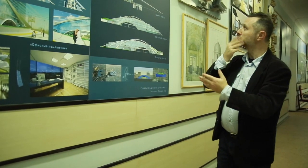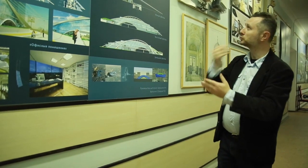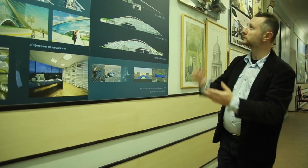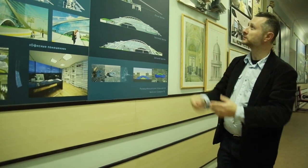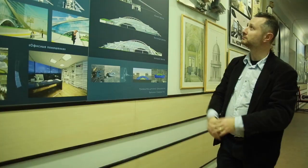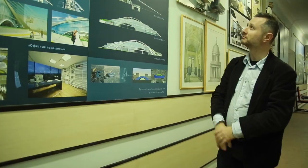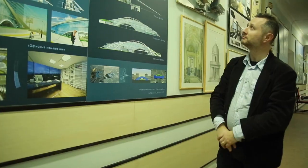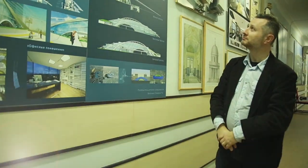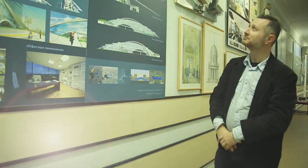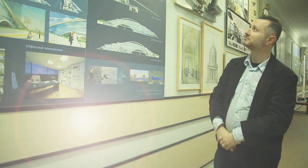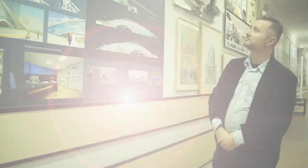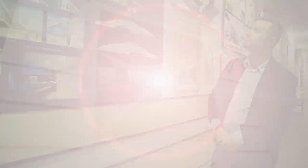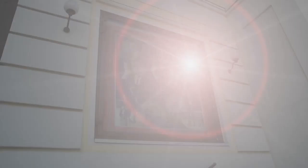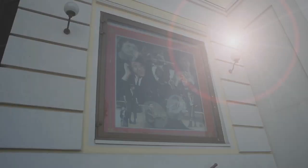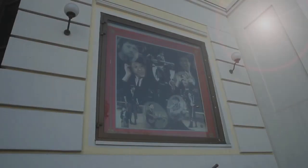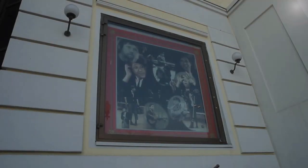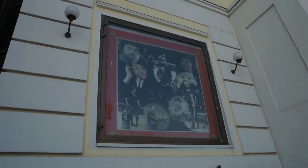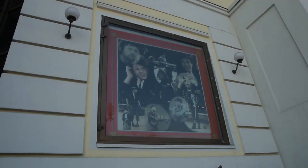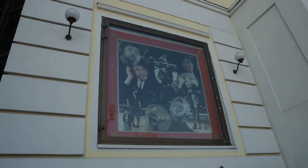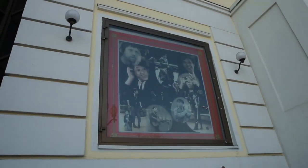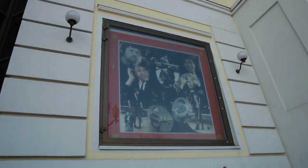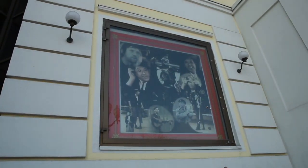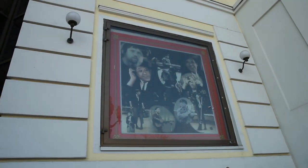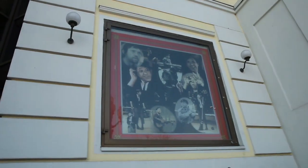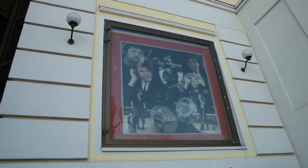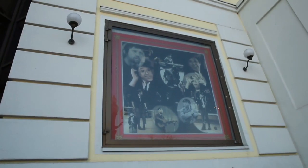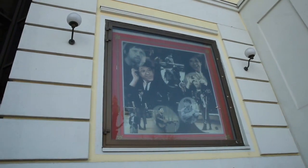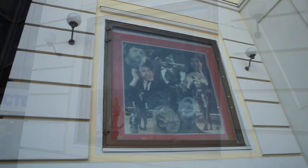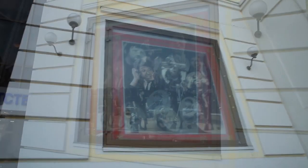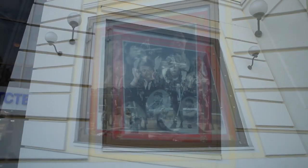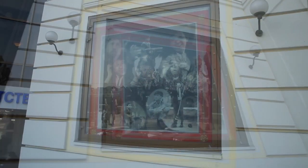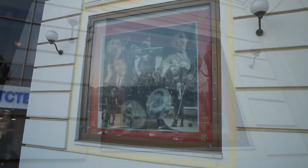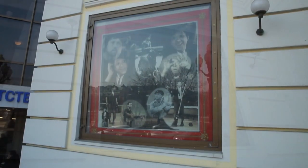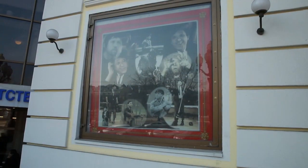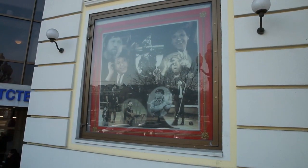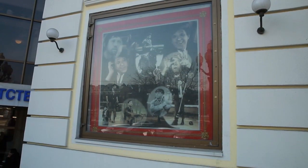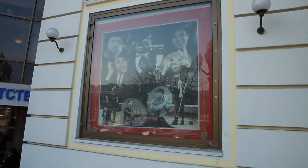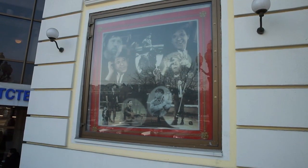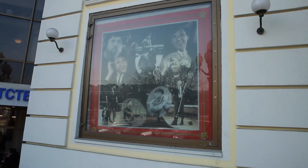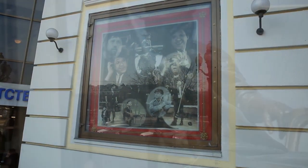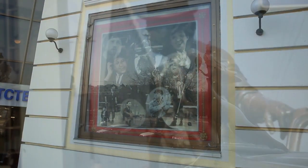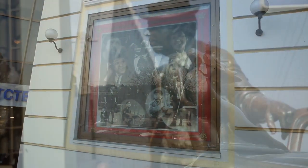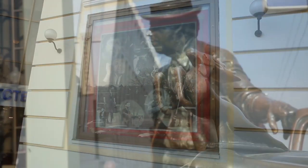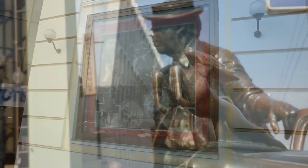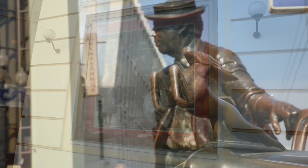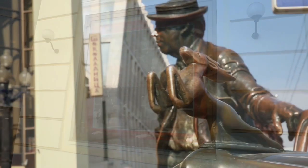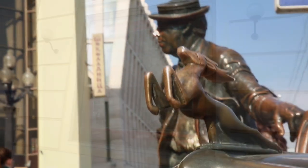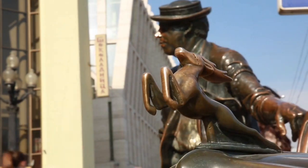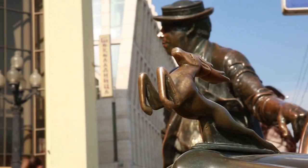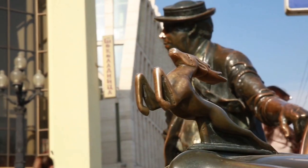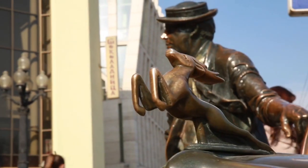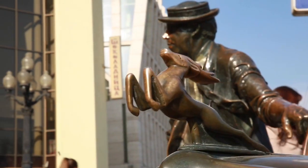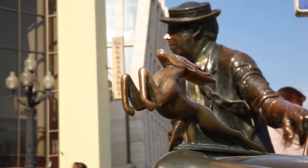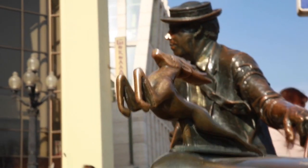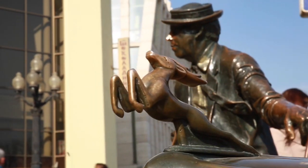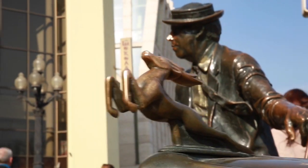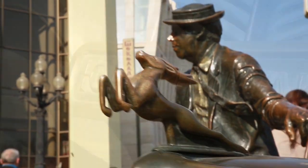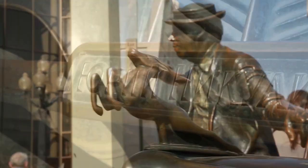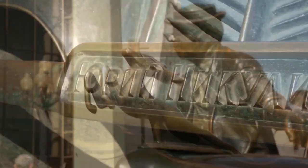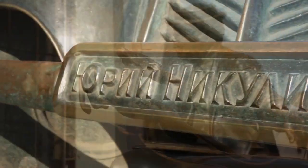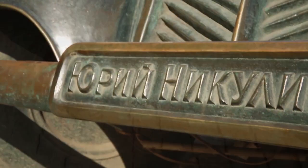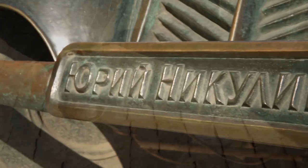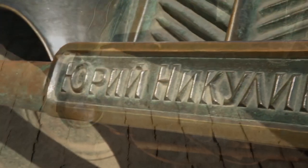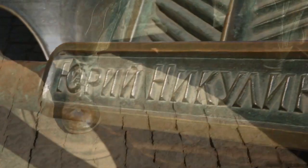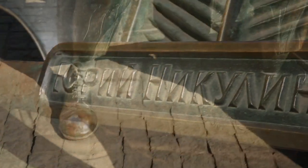beautiful renderings I have ever seen.